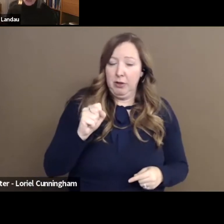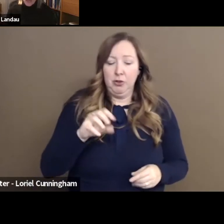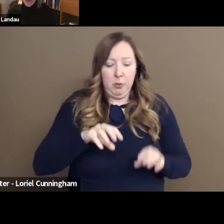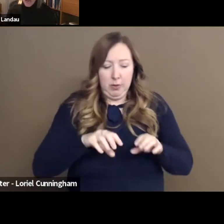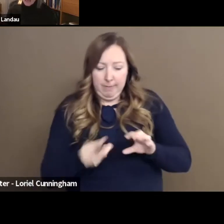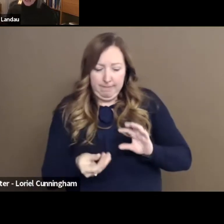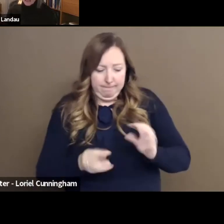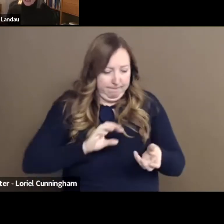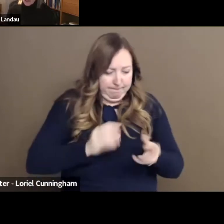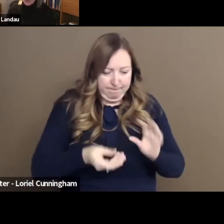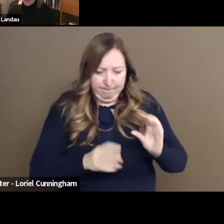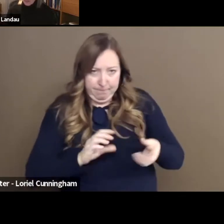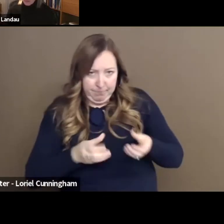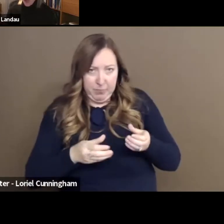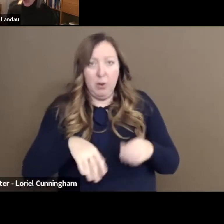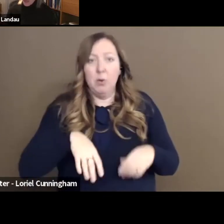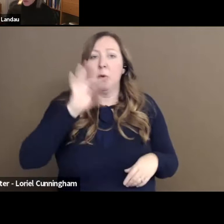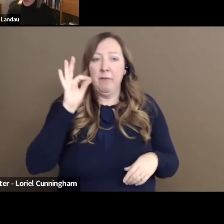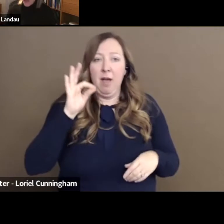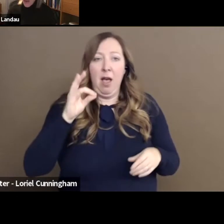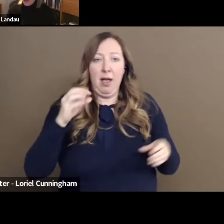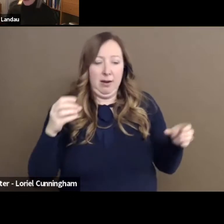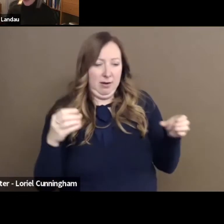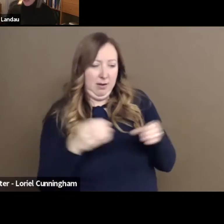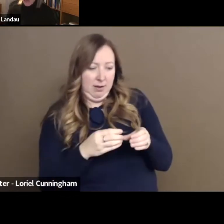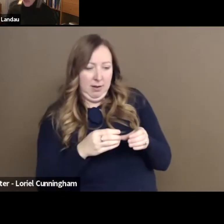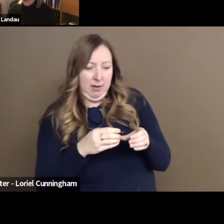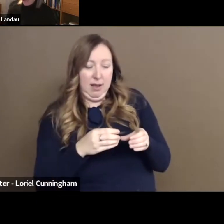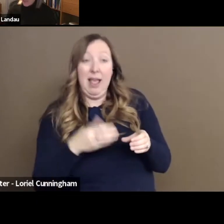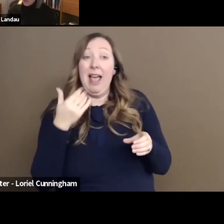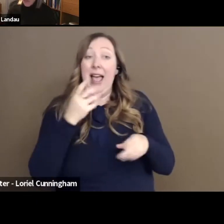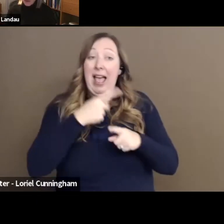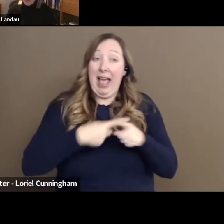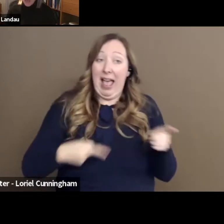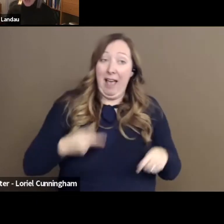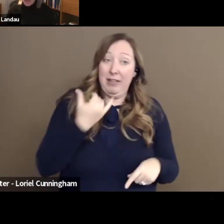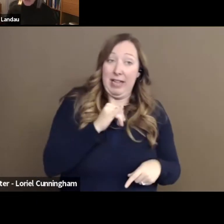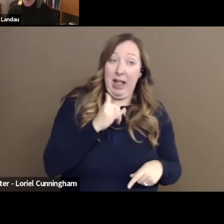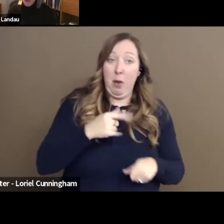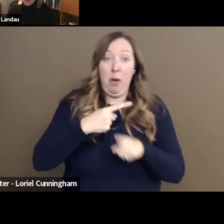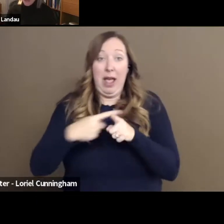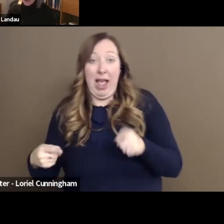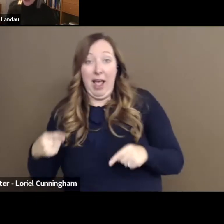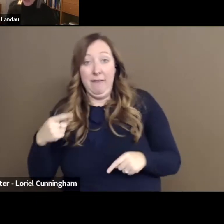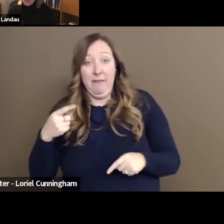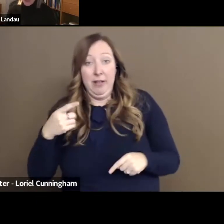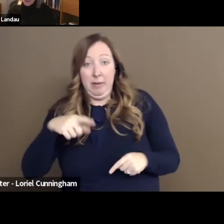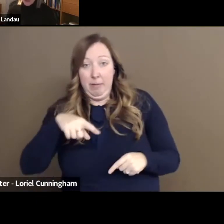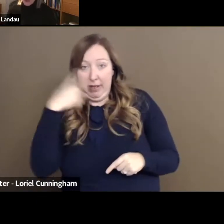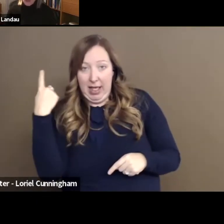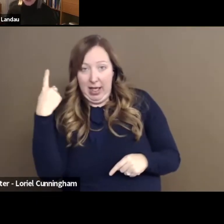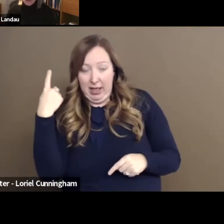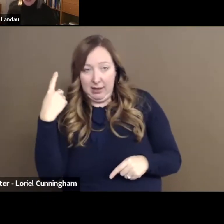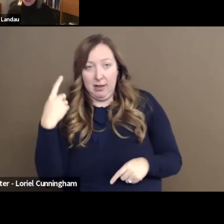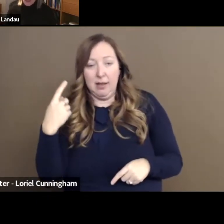diagonally split blocks with half great half yellow and half black